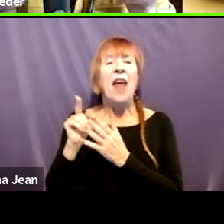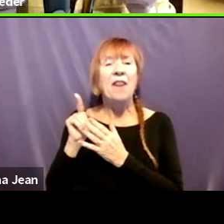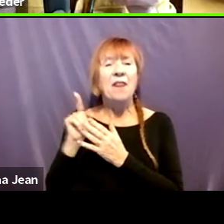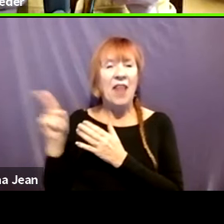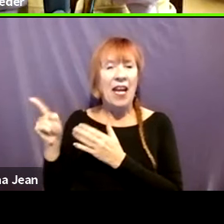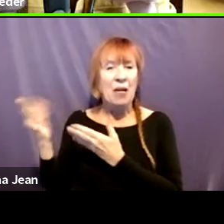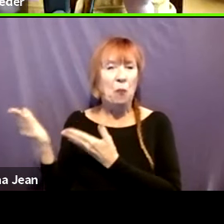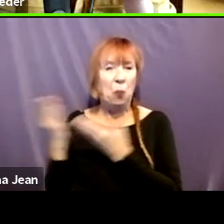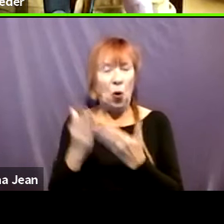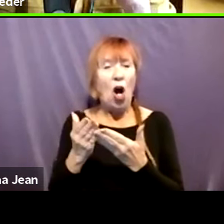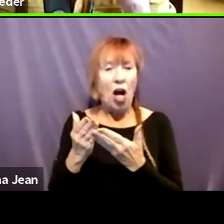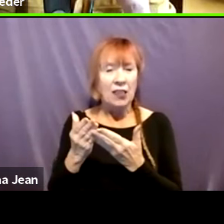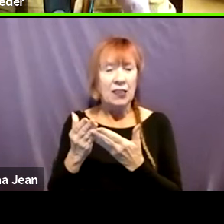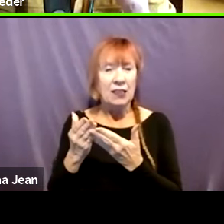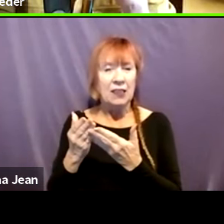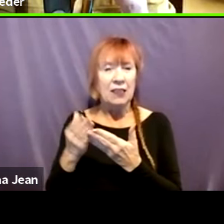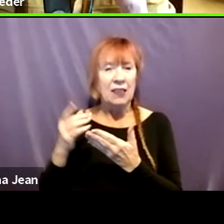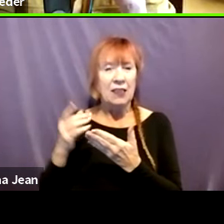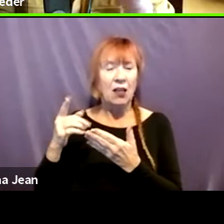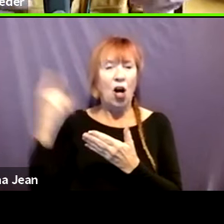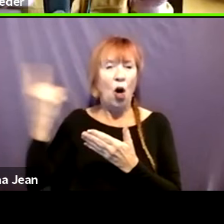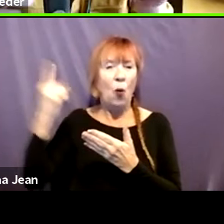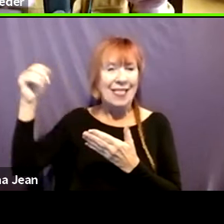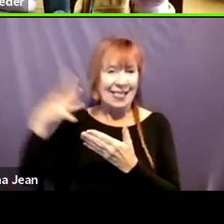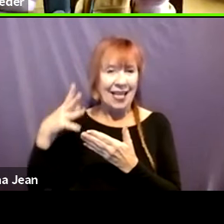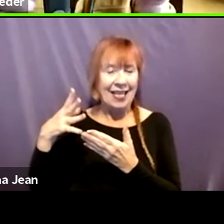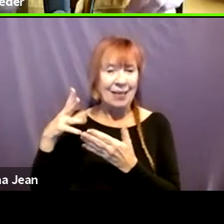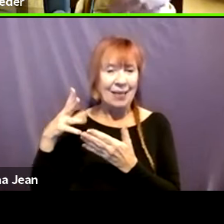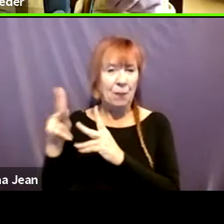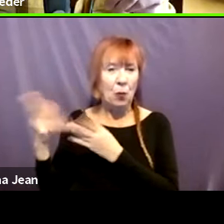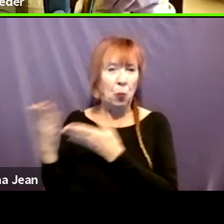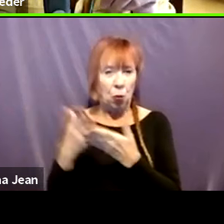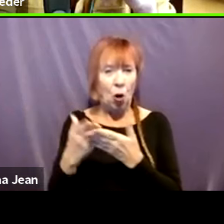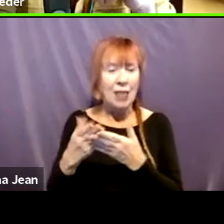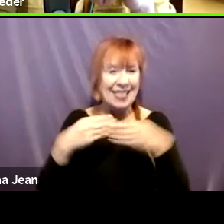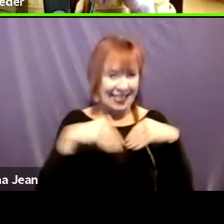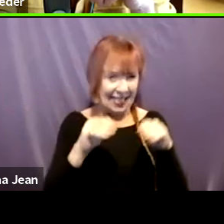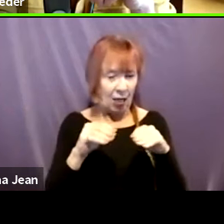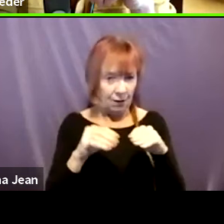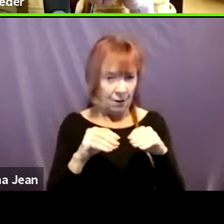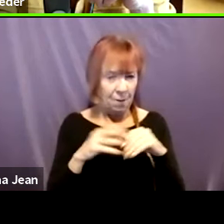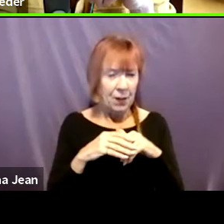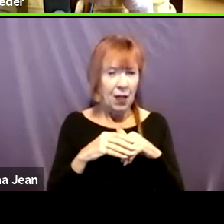But also, you have a show, I don't know if it's come out yet on Netflix,